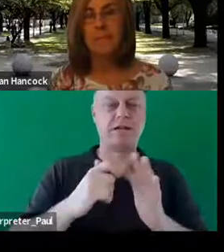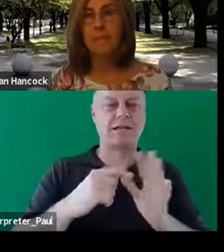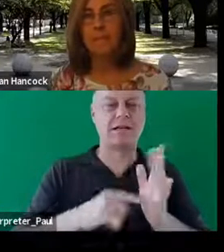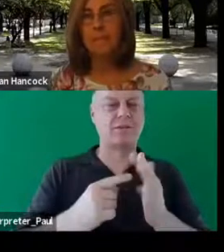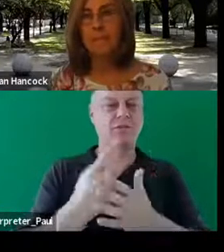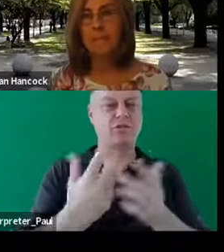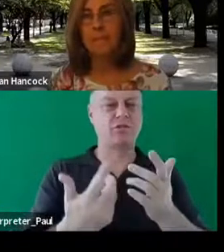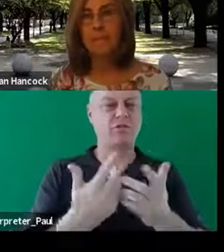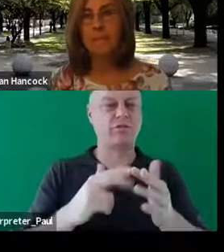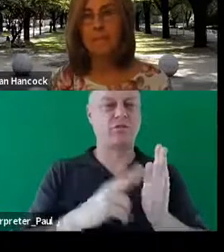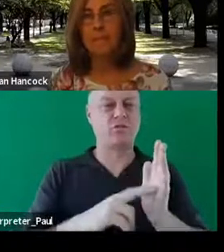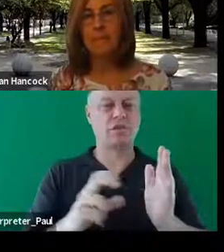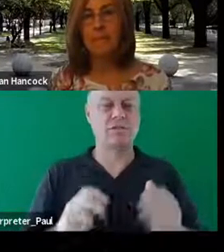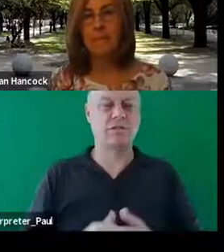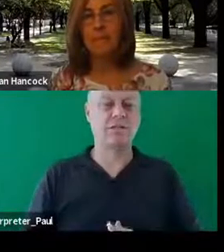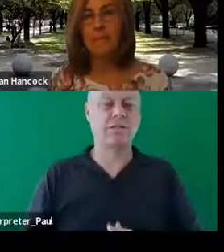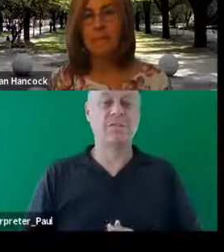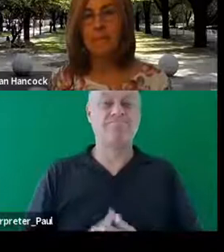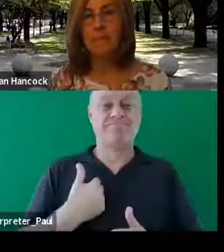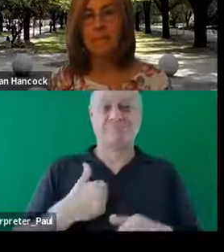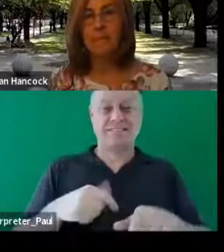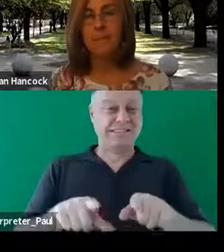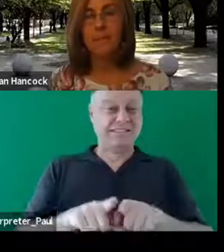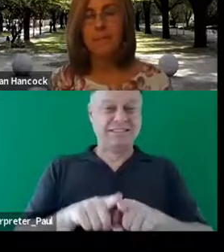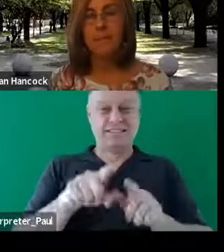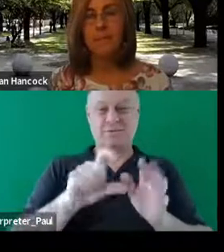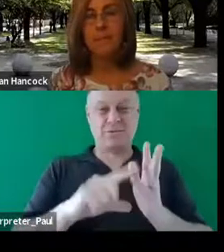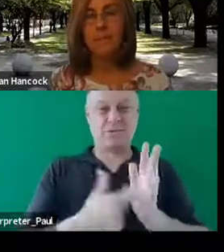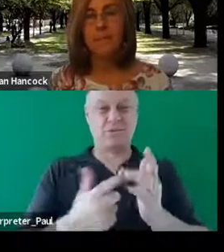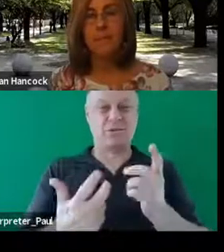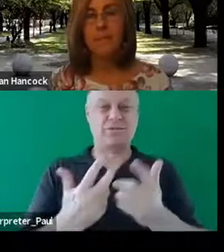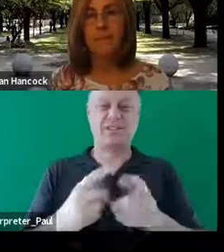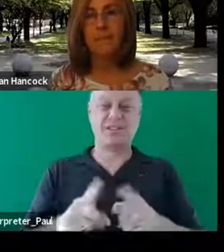Ours is pretty much identical to Curtin. Ours is being funded in the same way